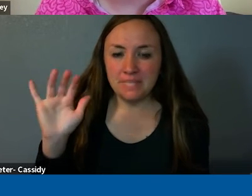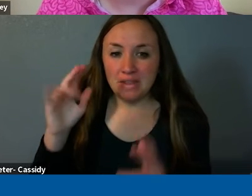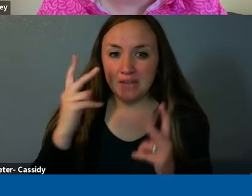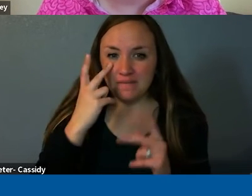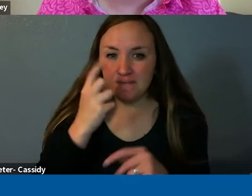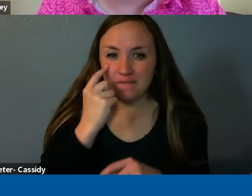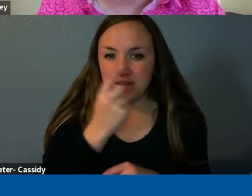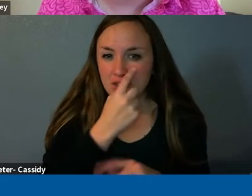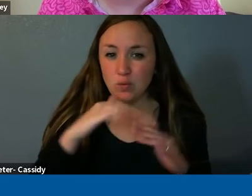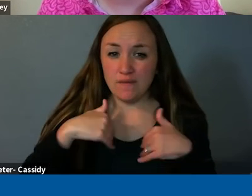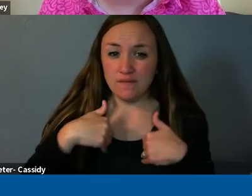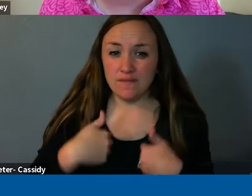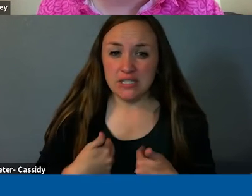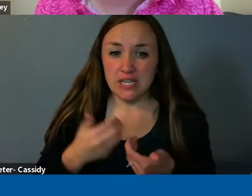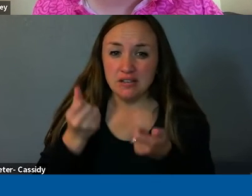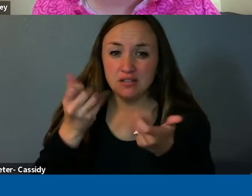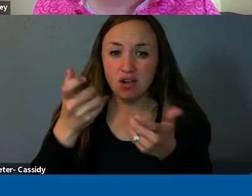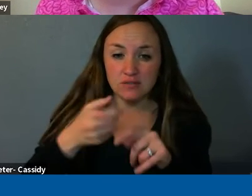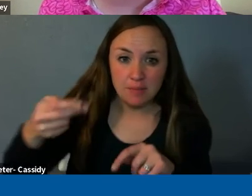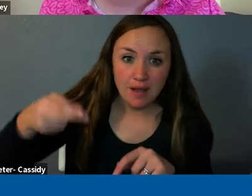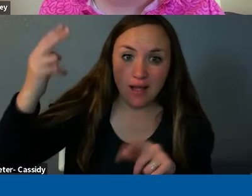eye fatigue caused by high contrasty colors?